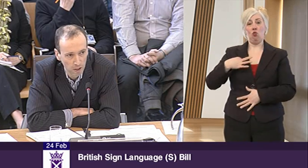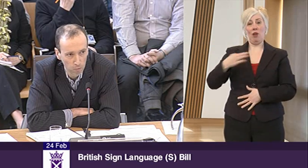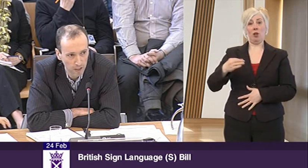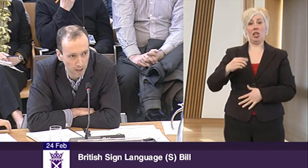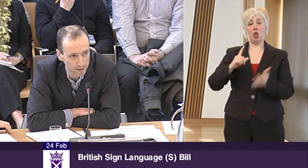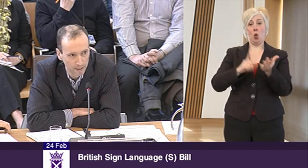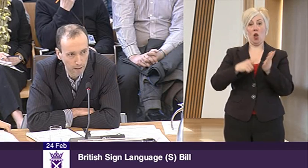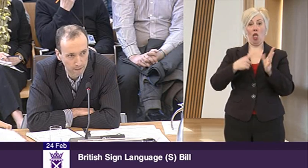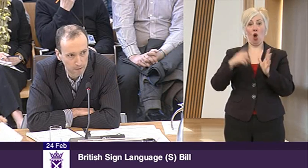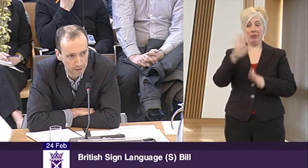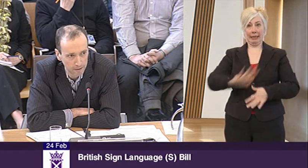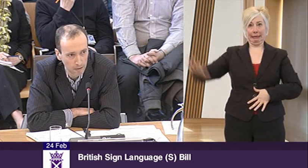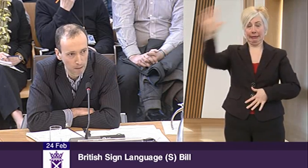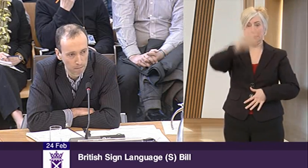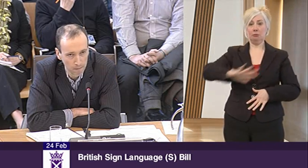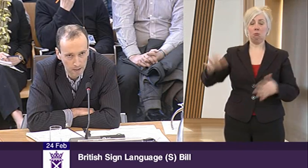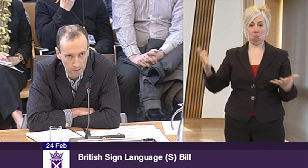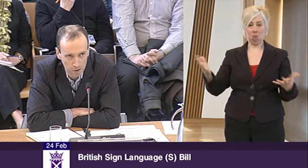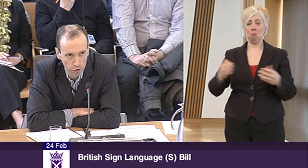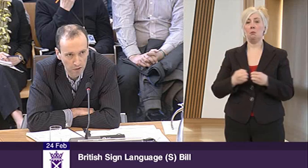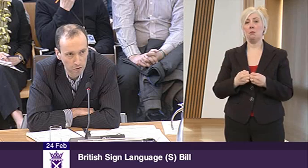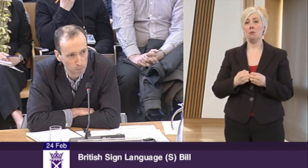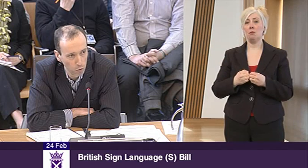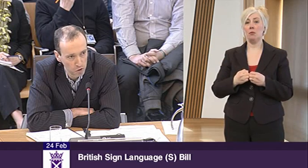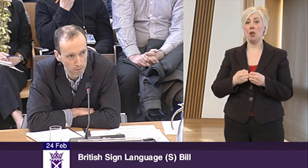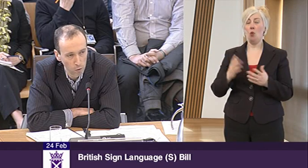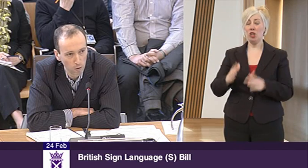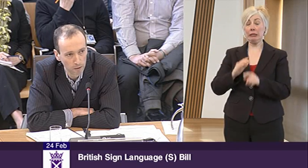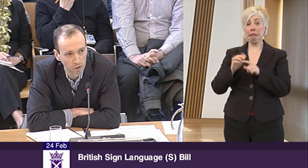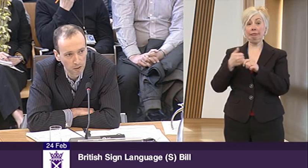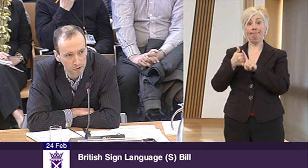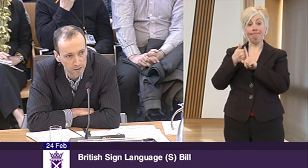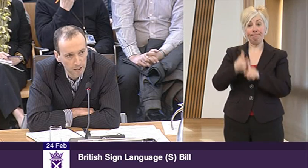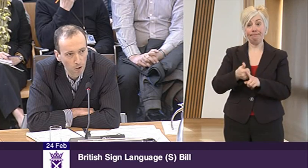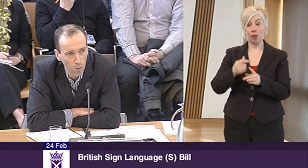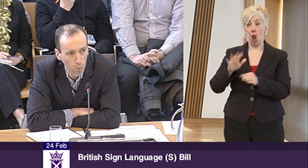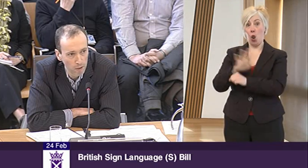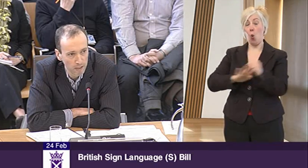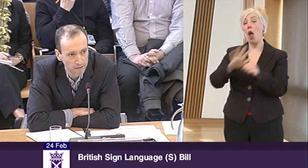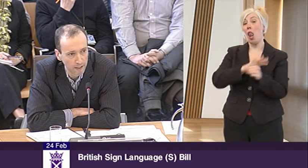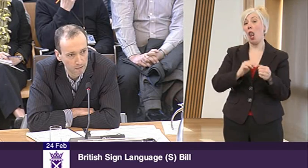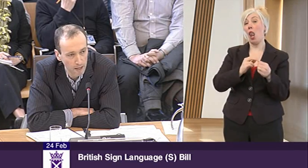represents local authorities and all that we stressing is the importance of local accountability.